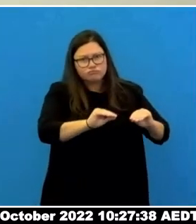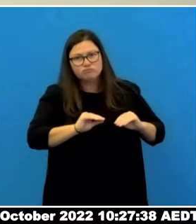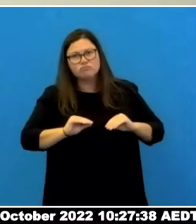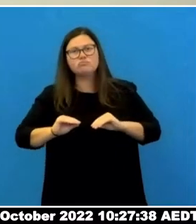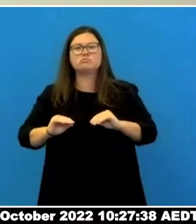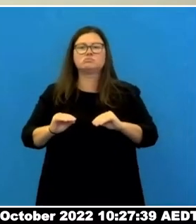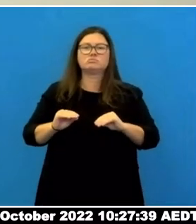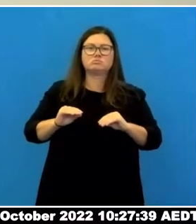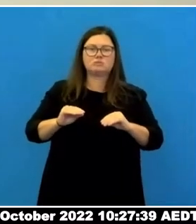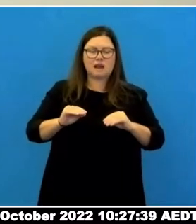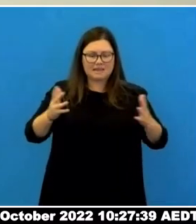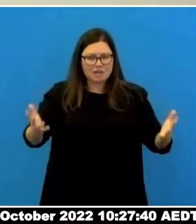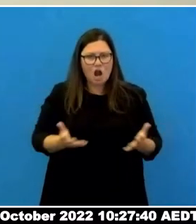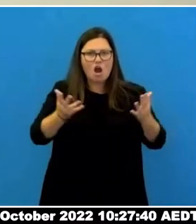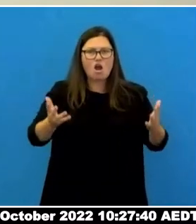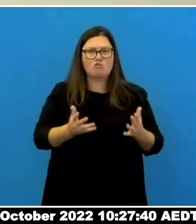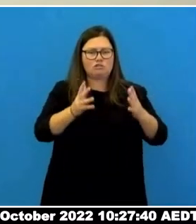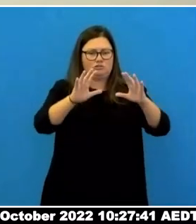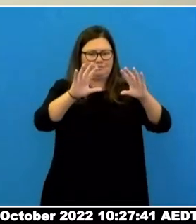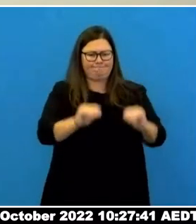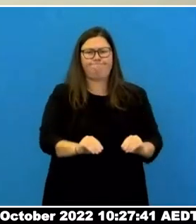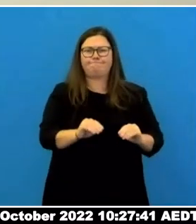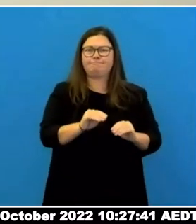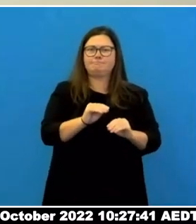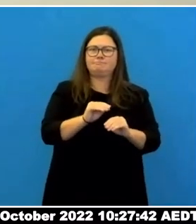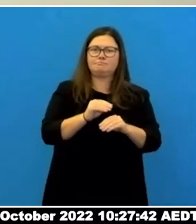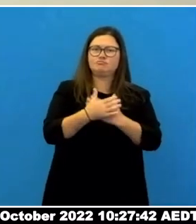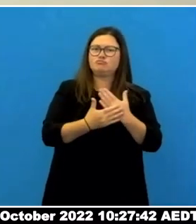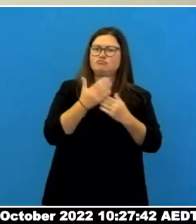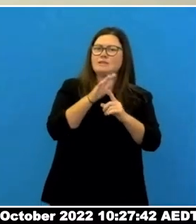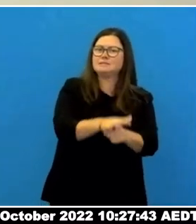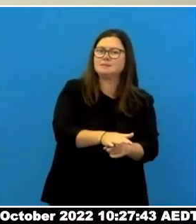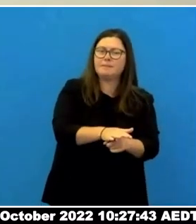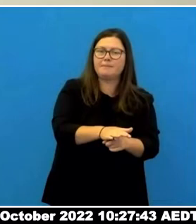So and we are taking that out further and that the work that we have done in